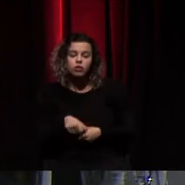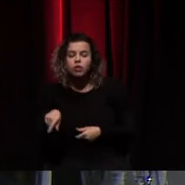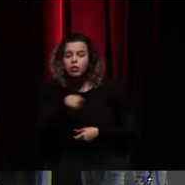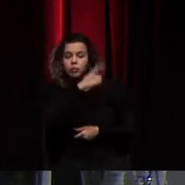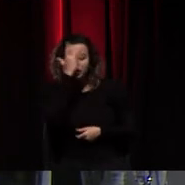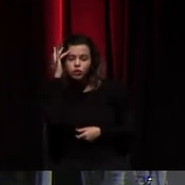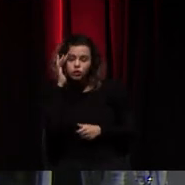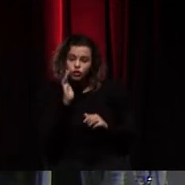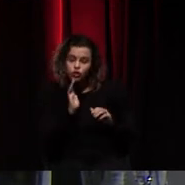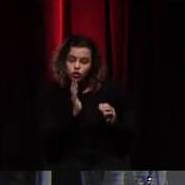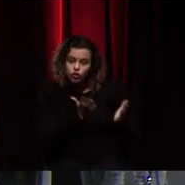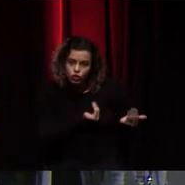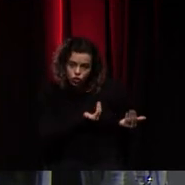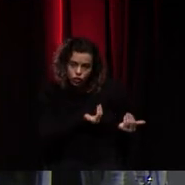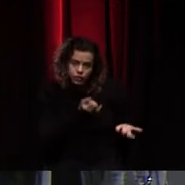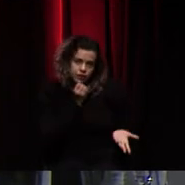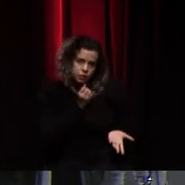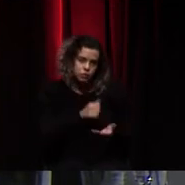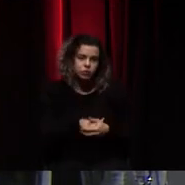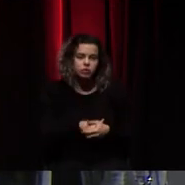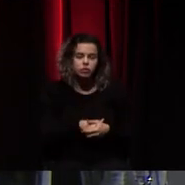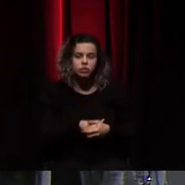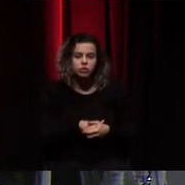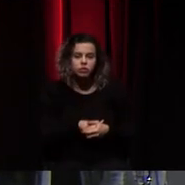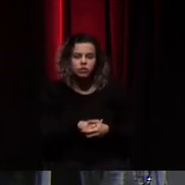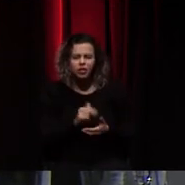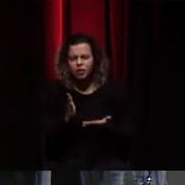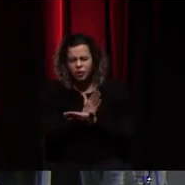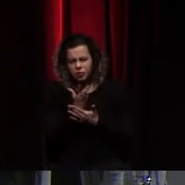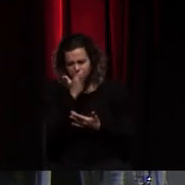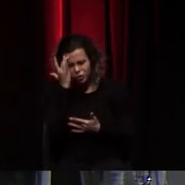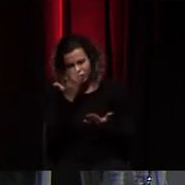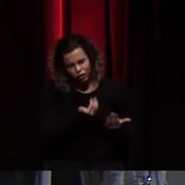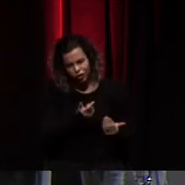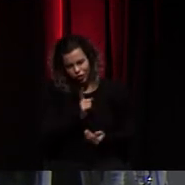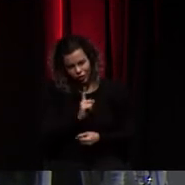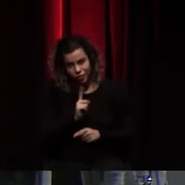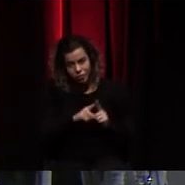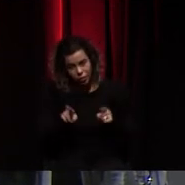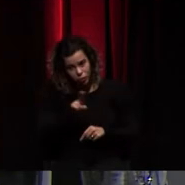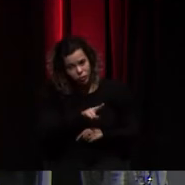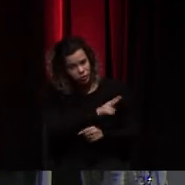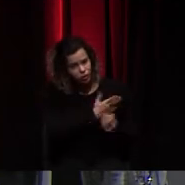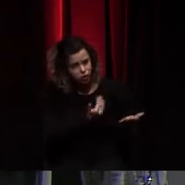and people that are not young any more, but today behave as young consumers,